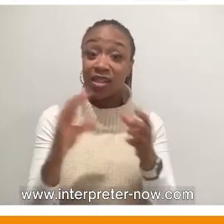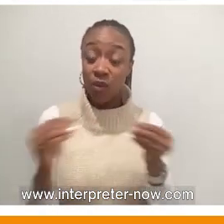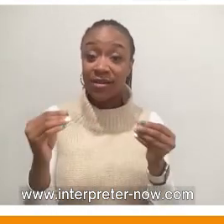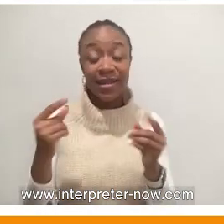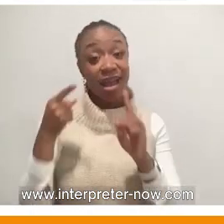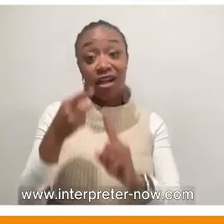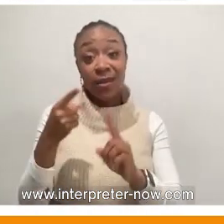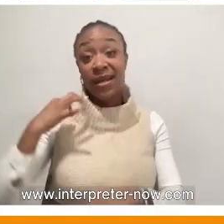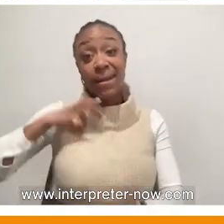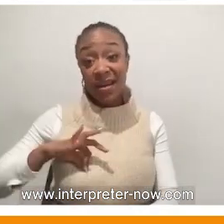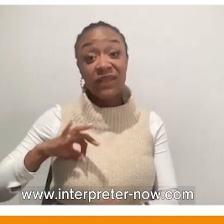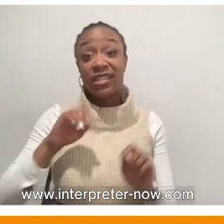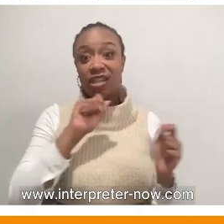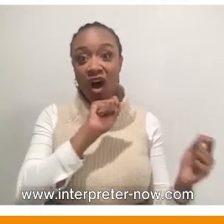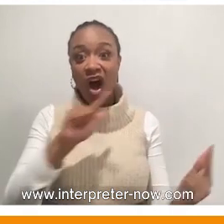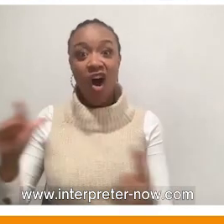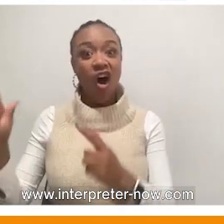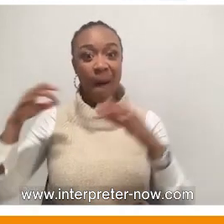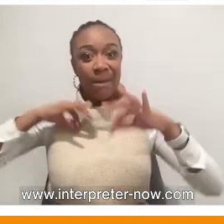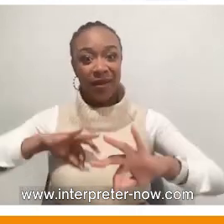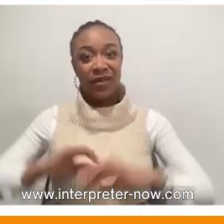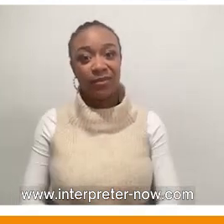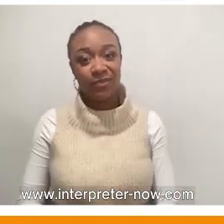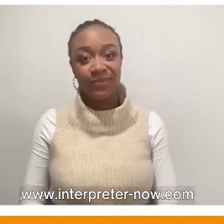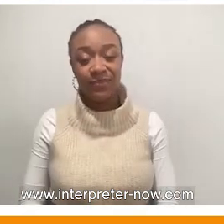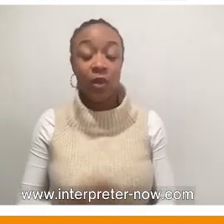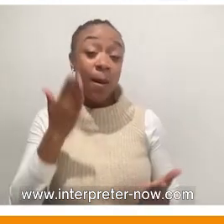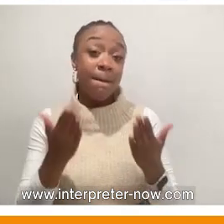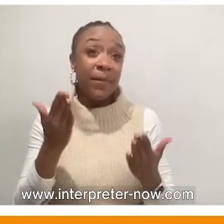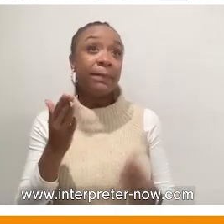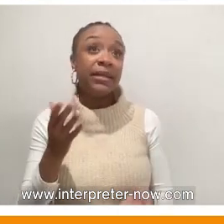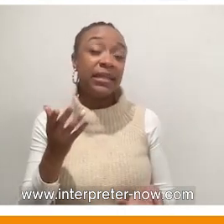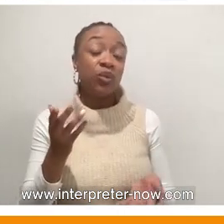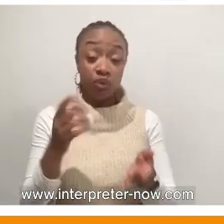and tell those stories, and it ultimately benefits us all to do that.